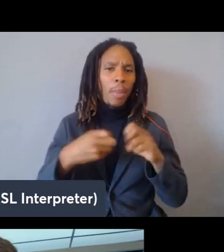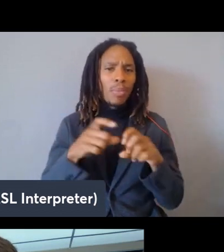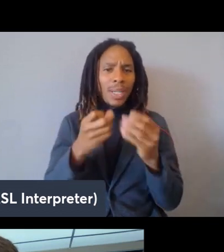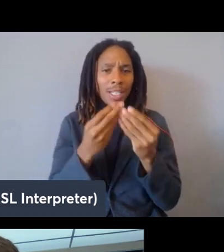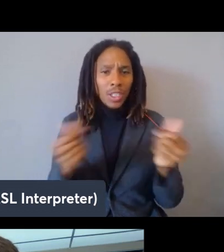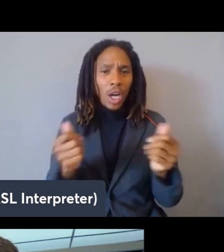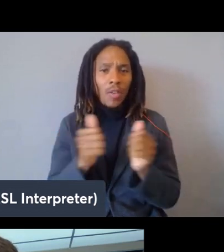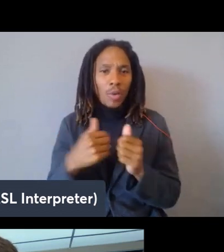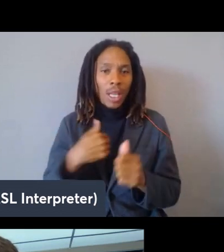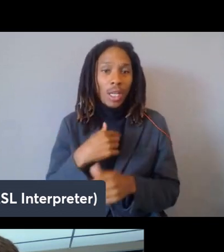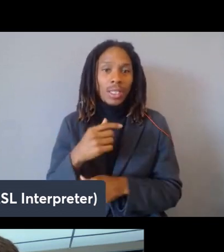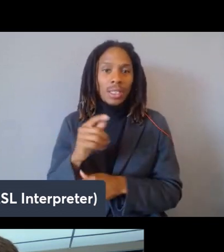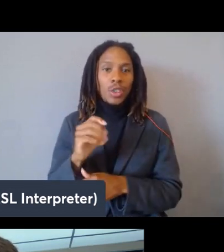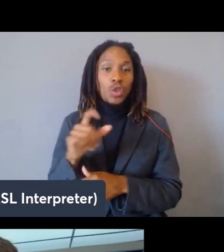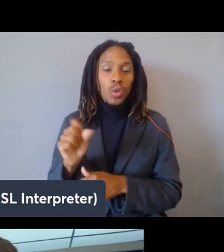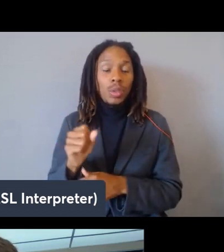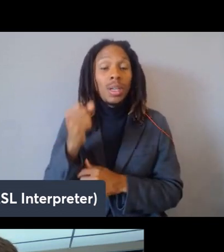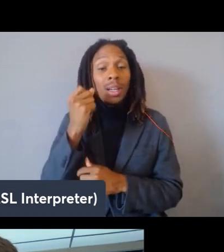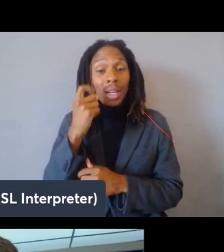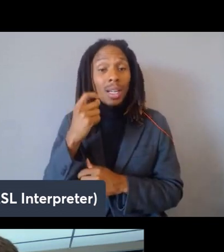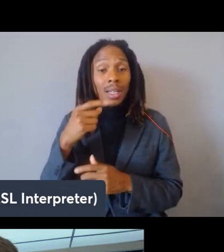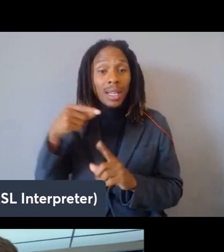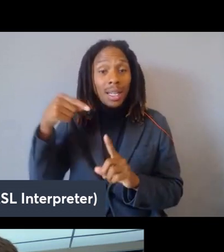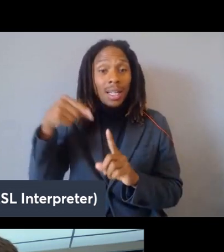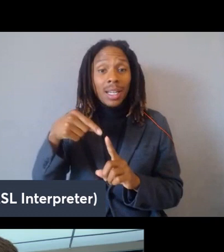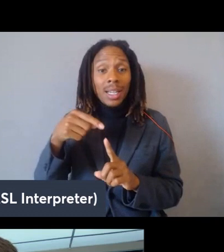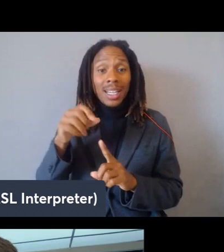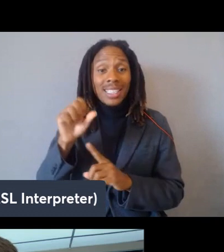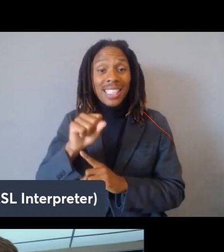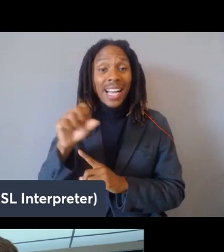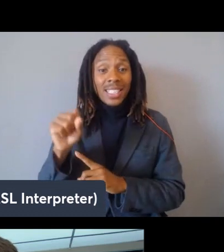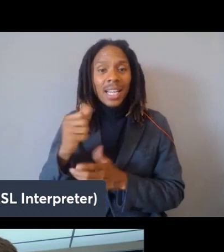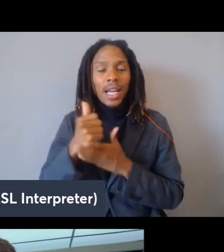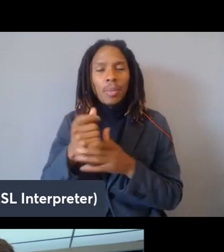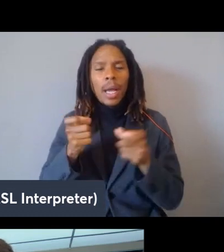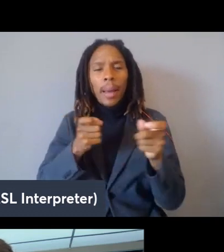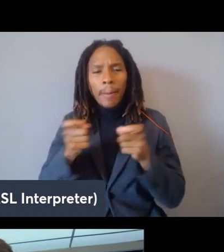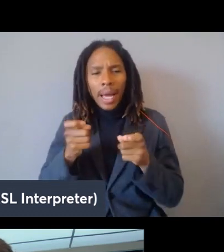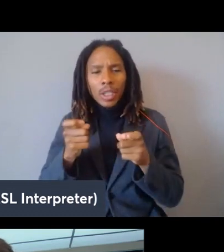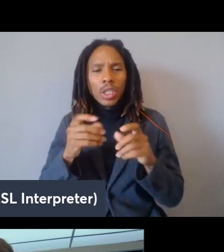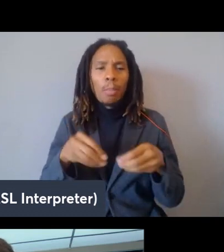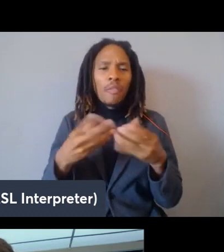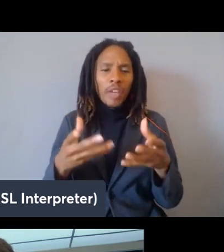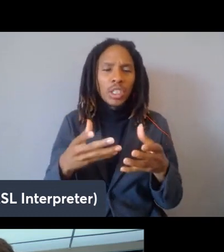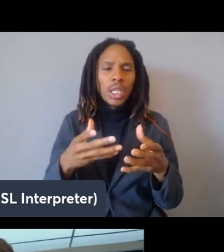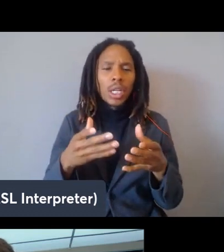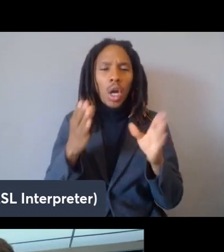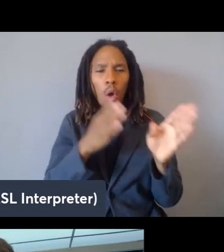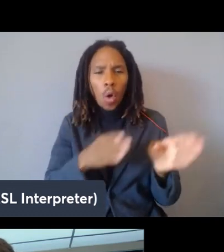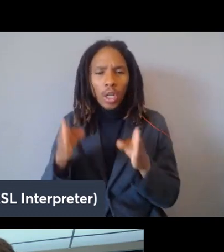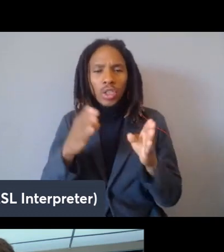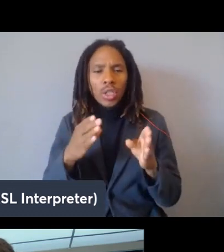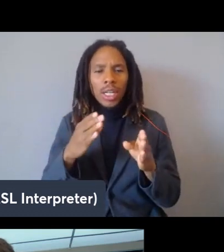But again at the base of it, StackSets what it does, it allows you to manage, provision, orchestrate cloud infrastructure, cross account,